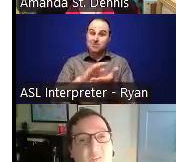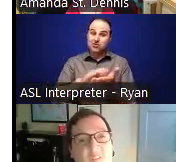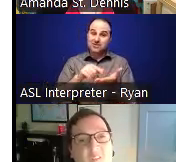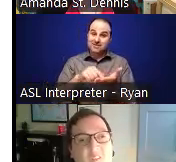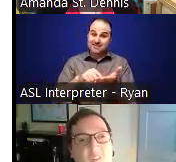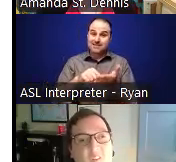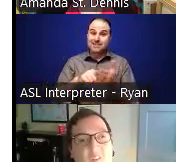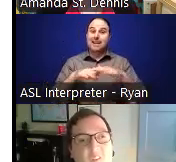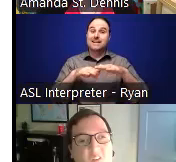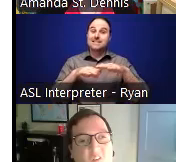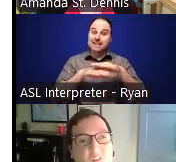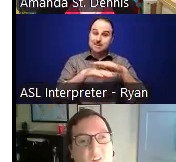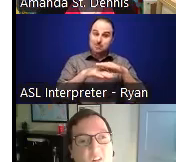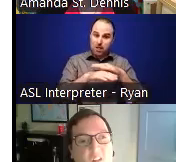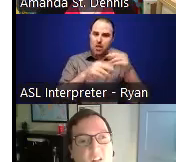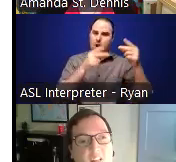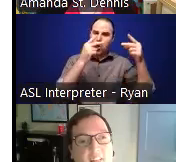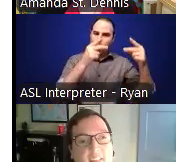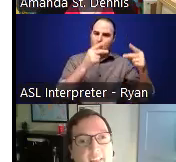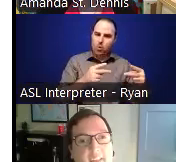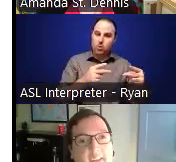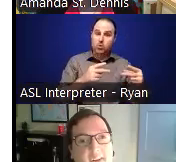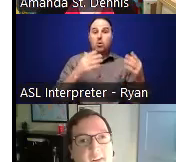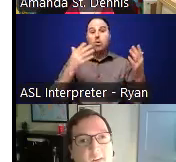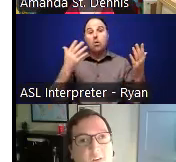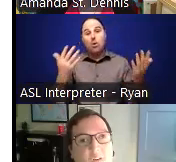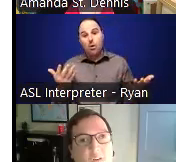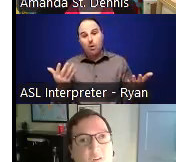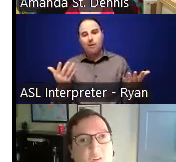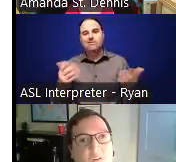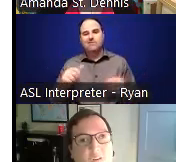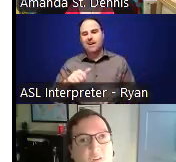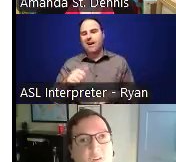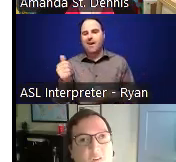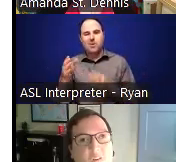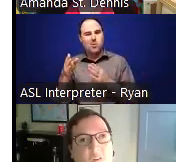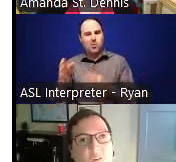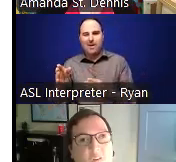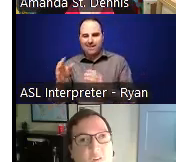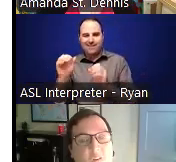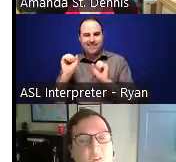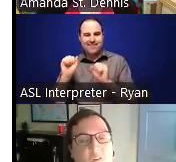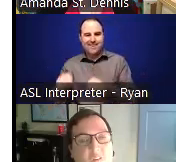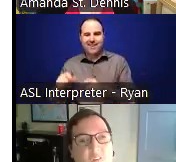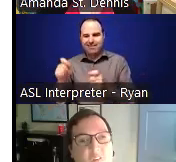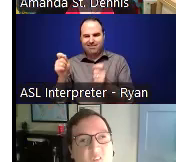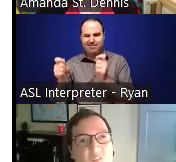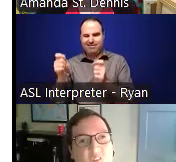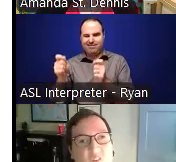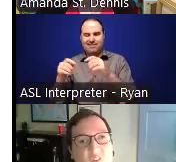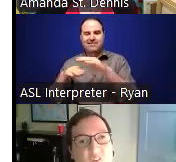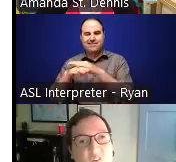with an alternative. And then the document that we created, our KT tool, we made sure painstakingly